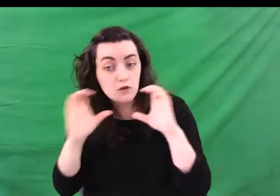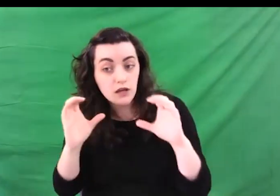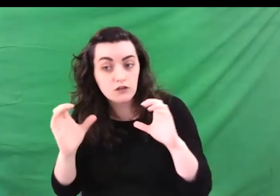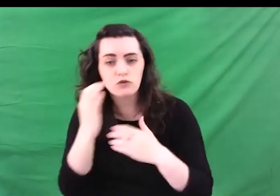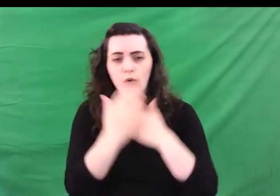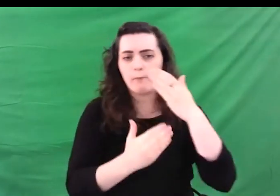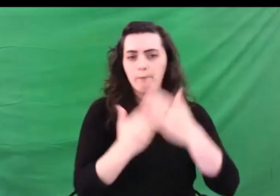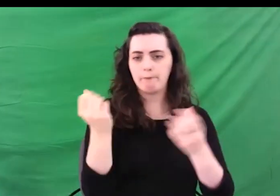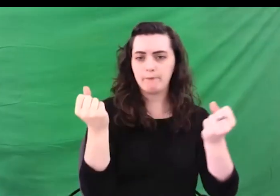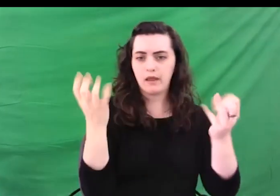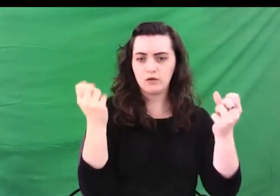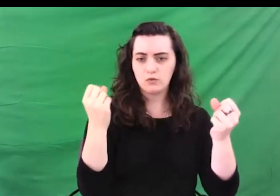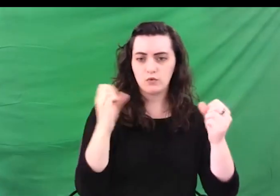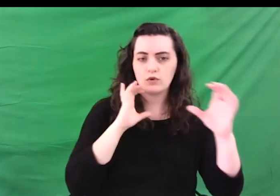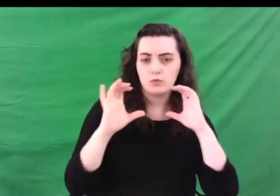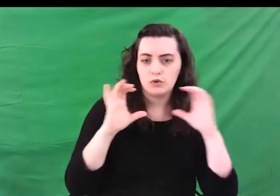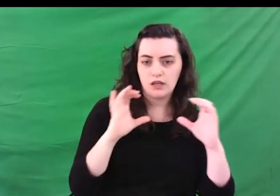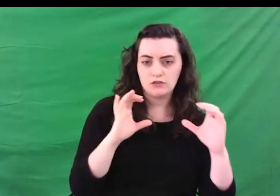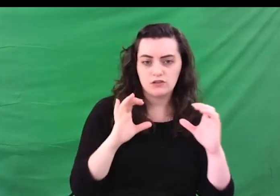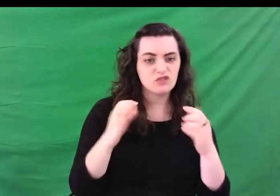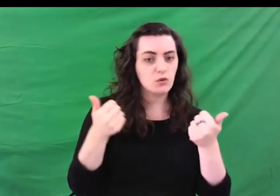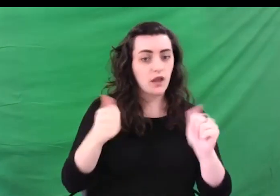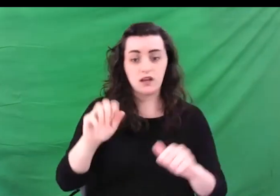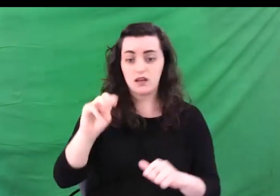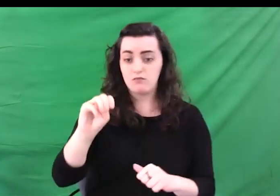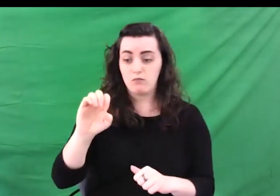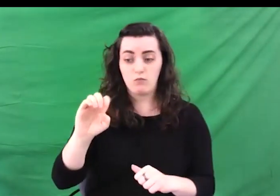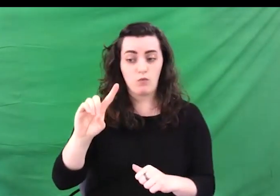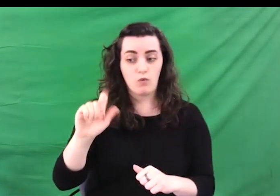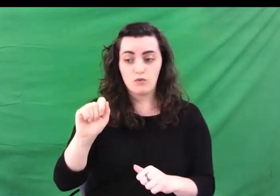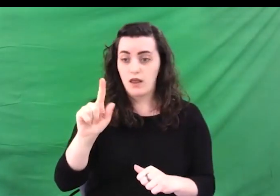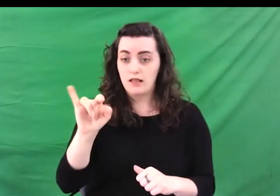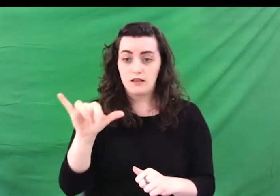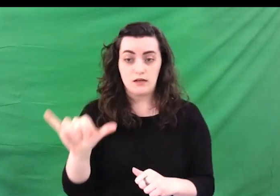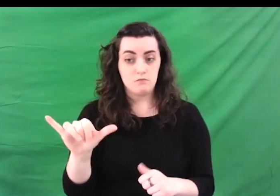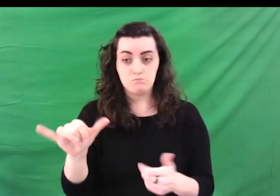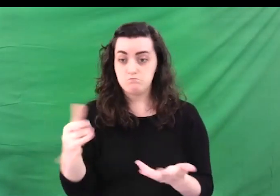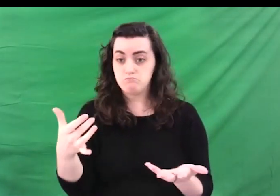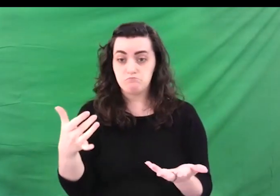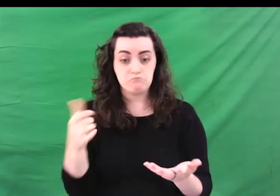So modality-- it's not dependent on modality either.